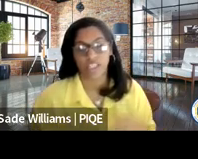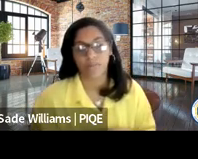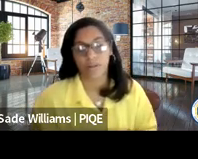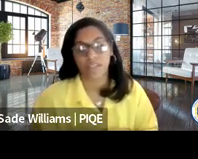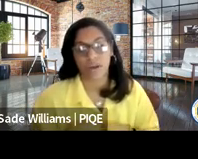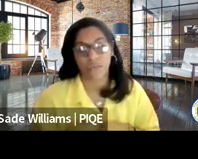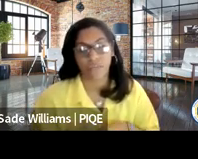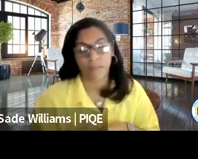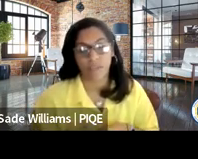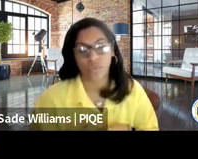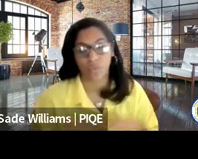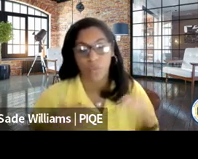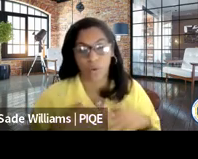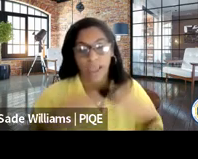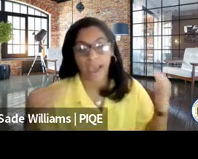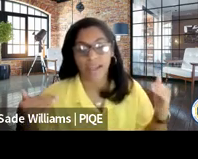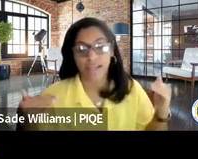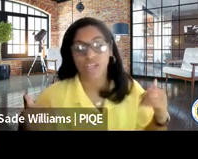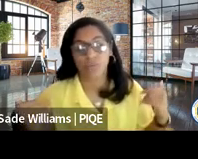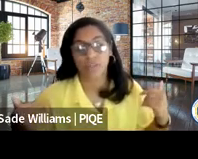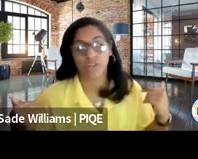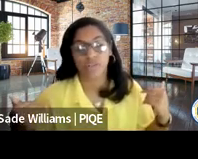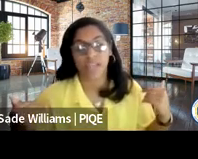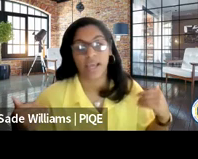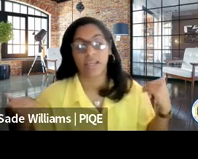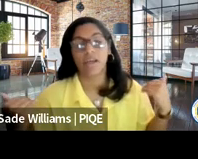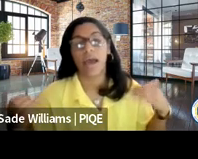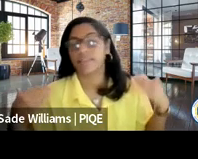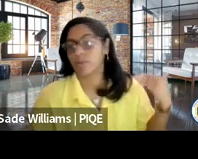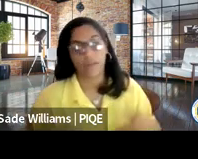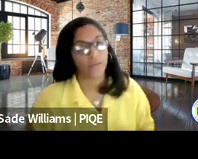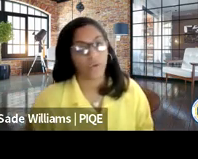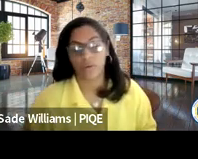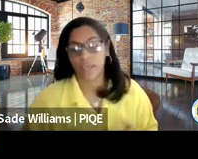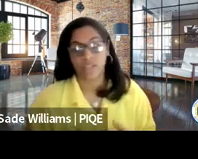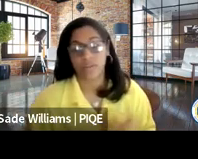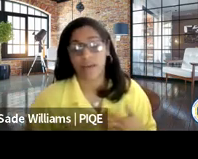experiences of our families were at to really understand at the ground level. Okay. So now,